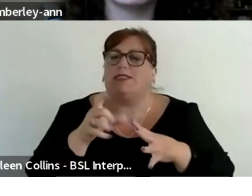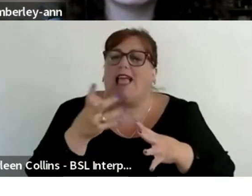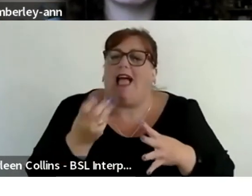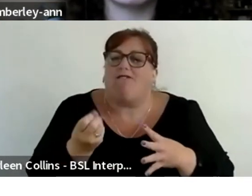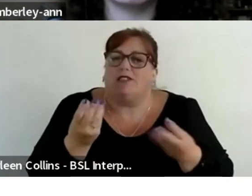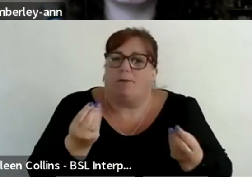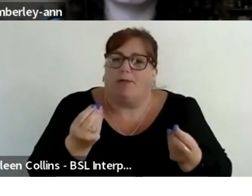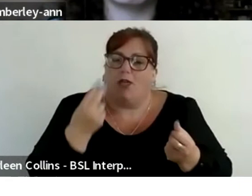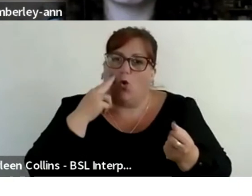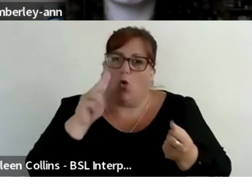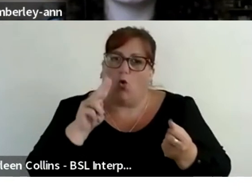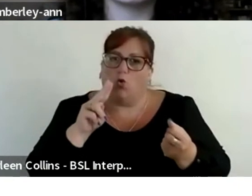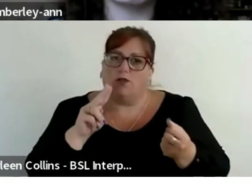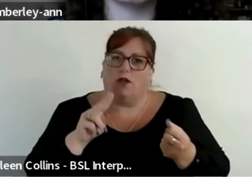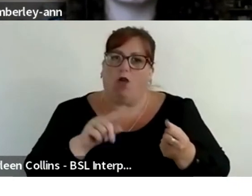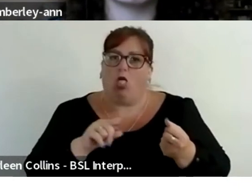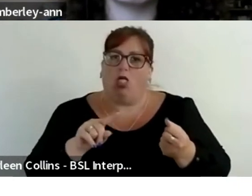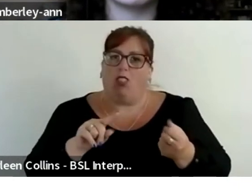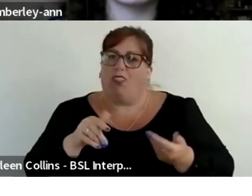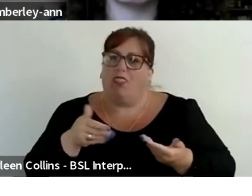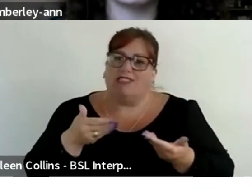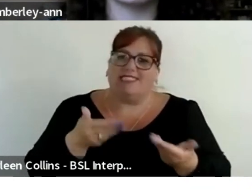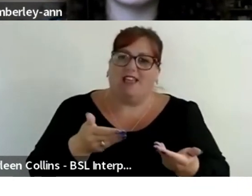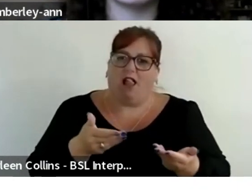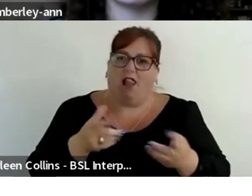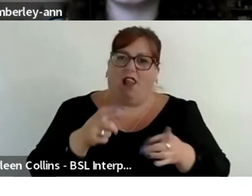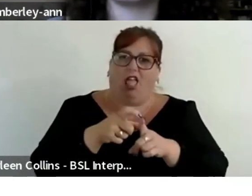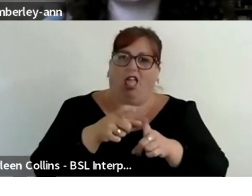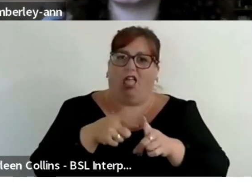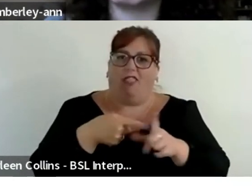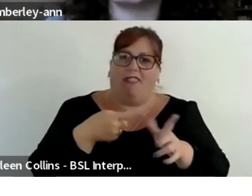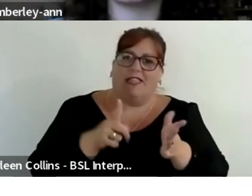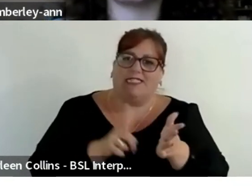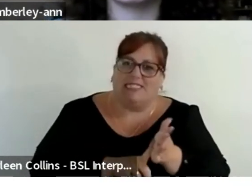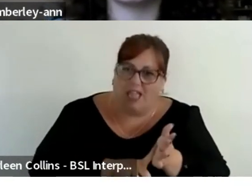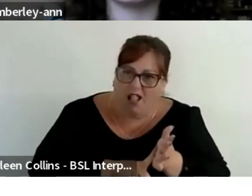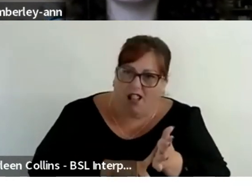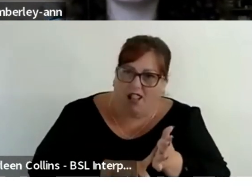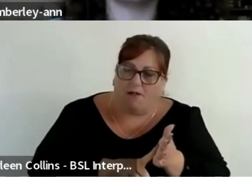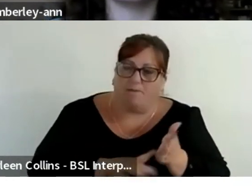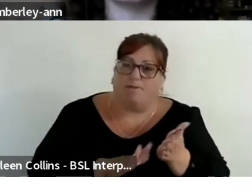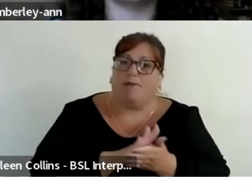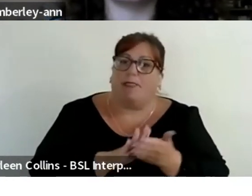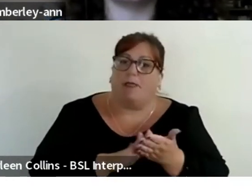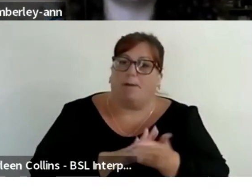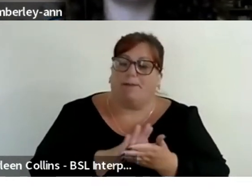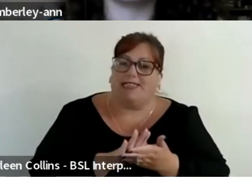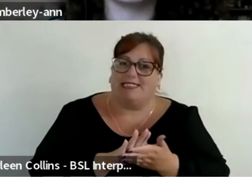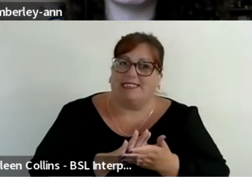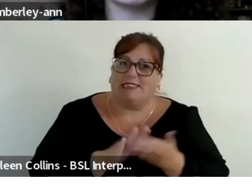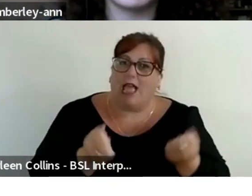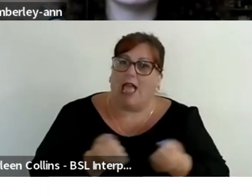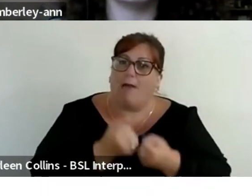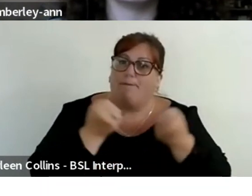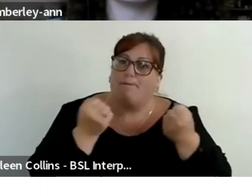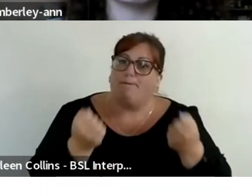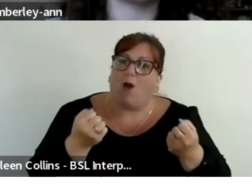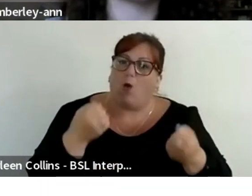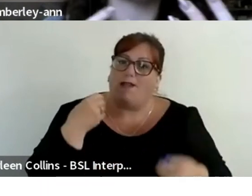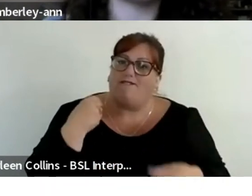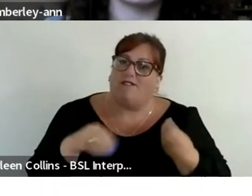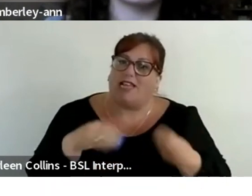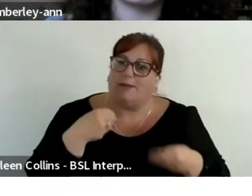Our concept of flexibility, empowered flexibility where we try and create